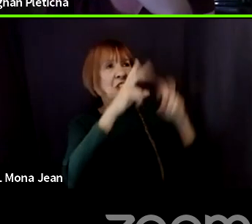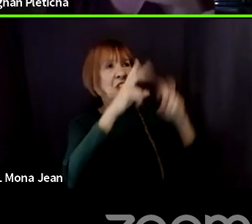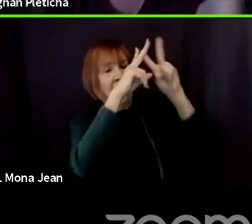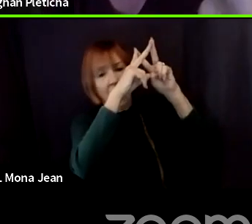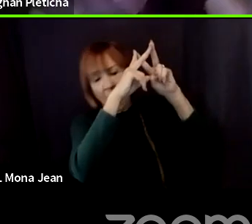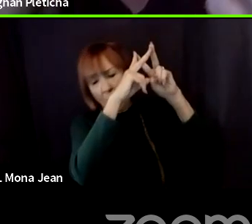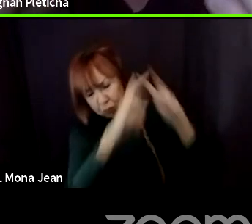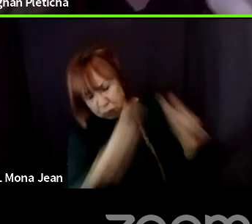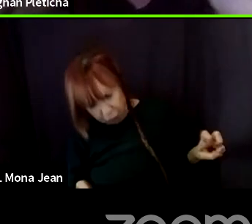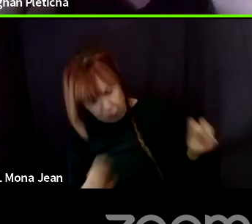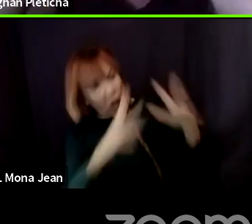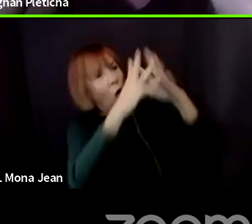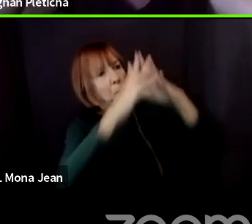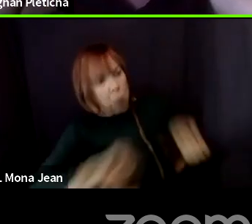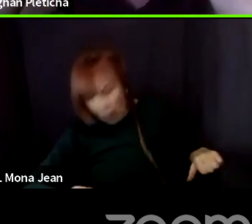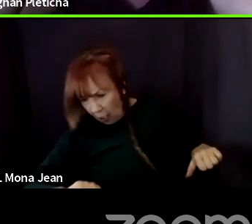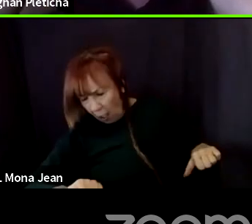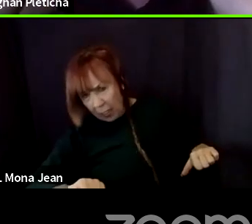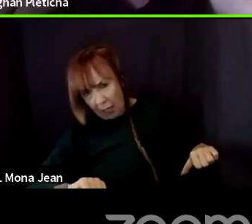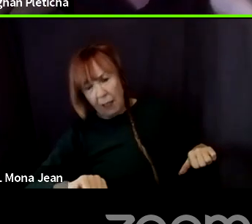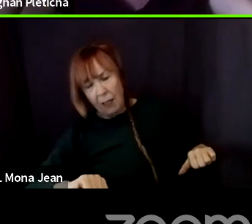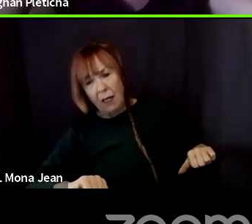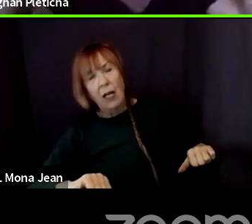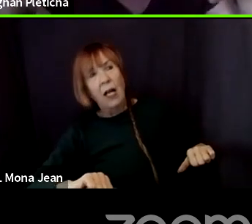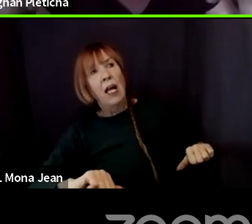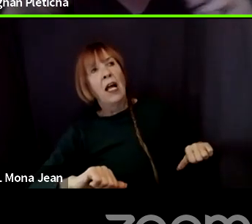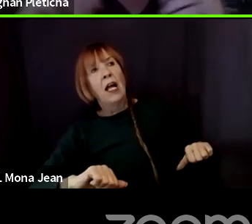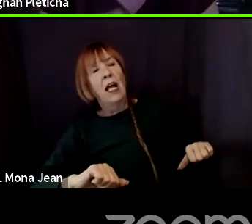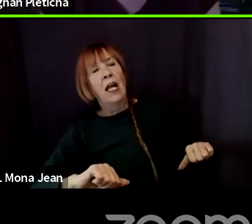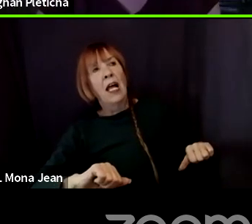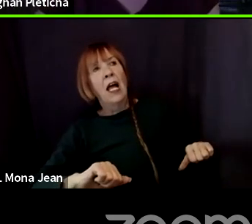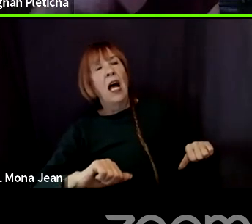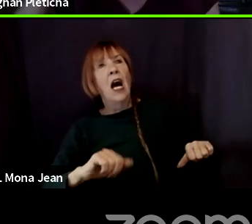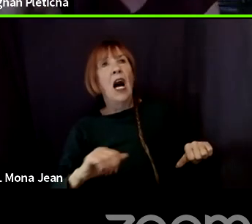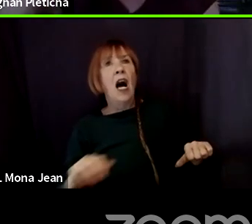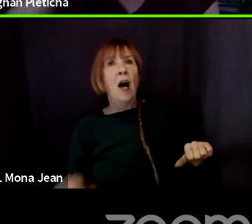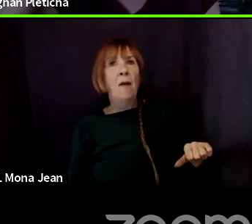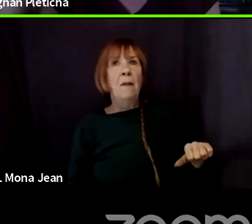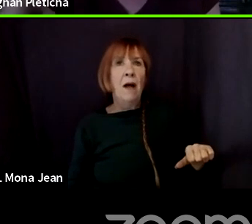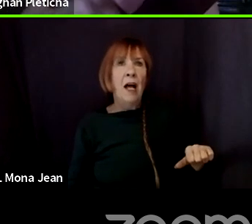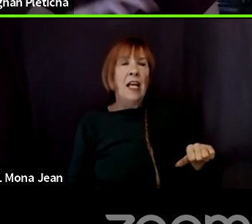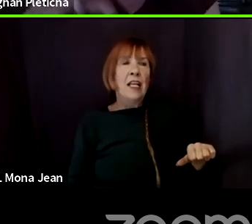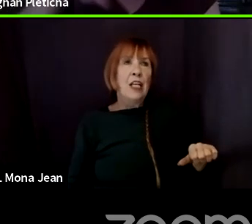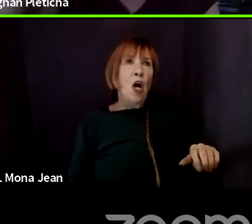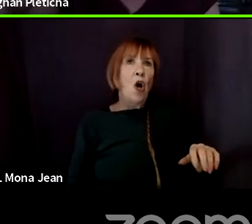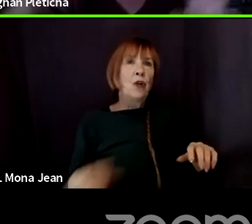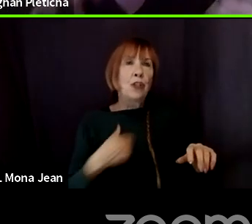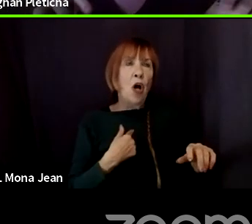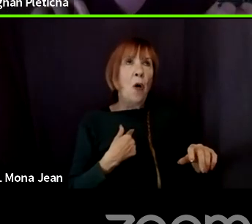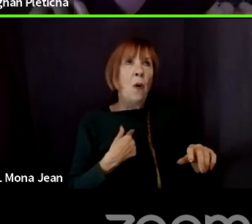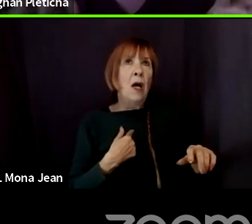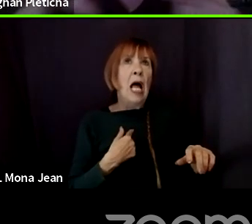I organize my story is by scene, so I'll go back to individual scene beats